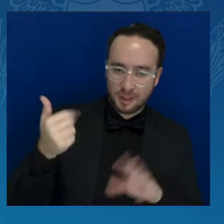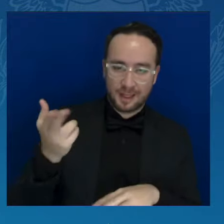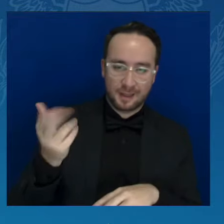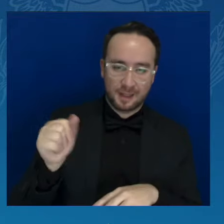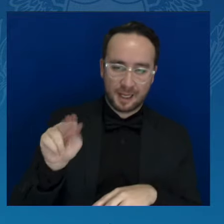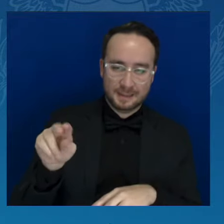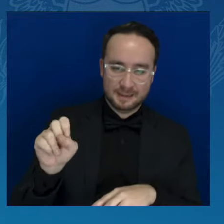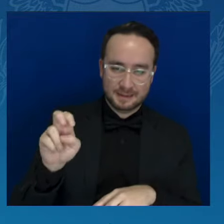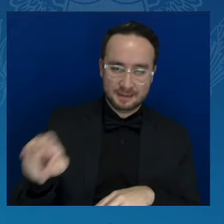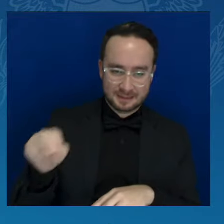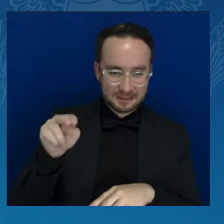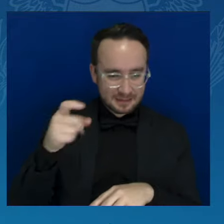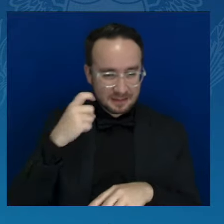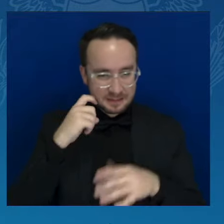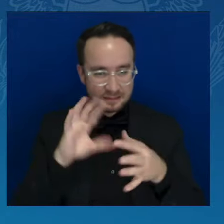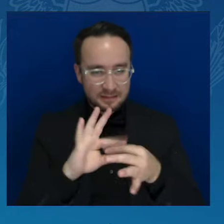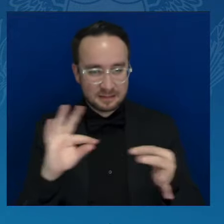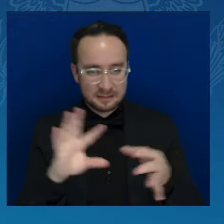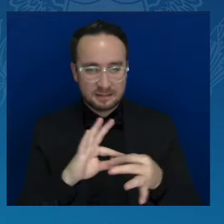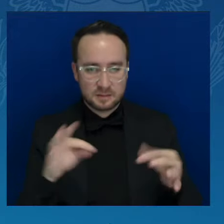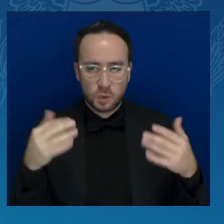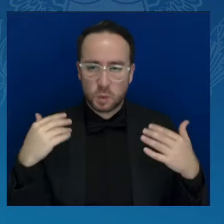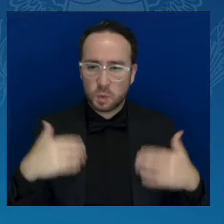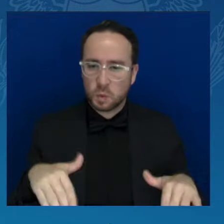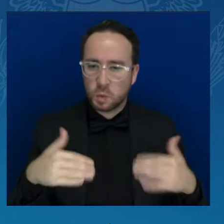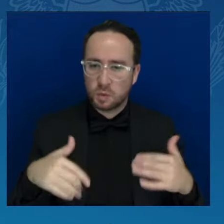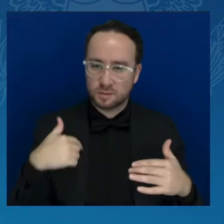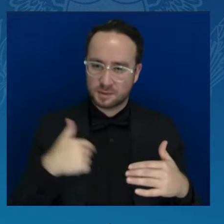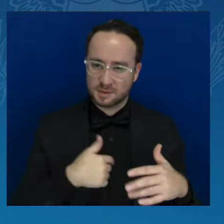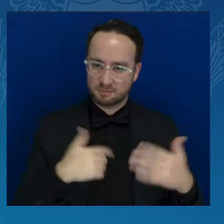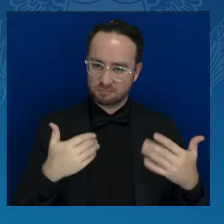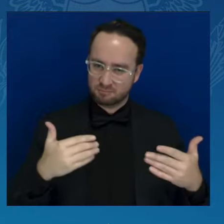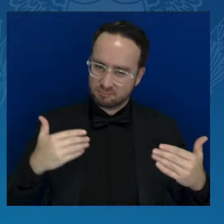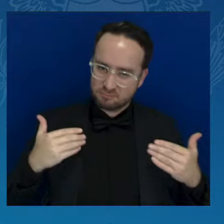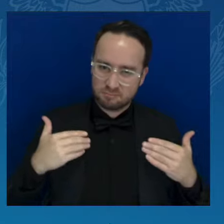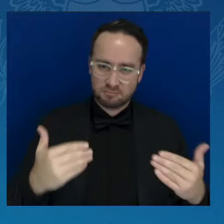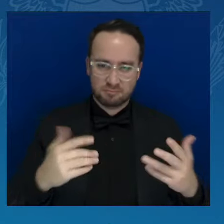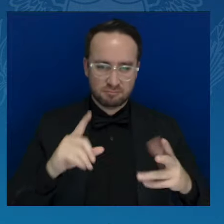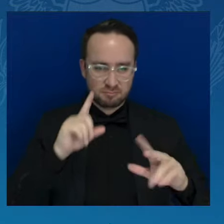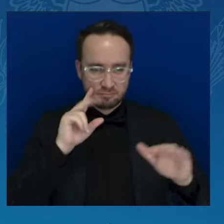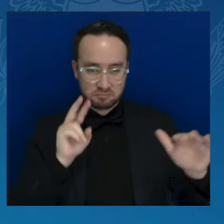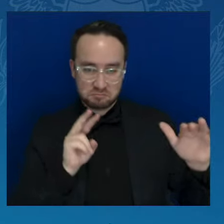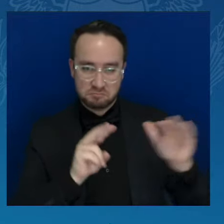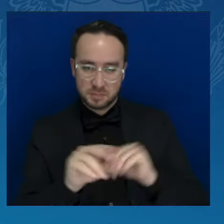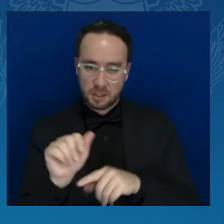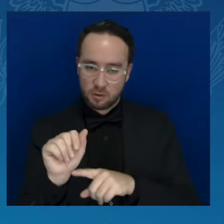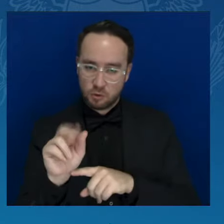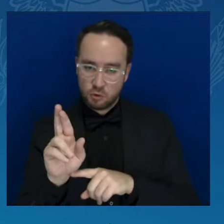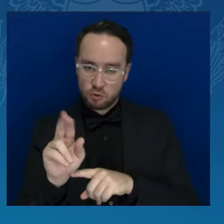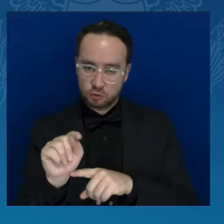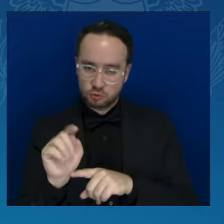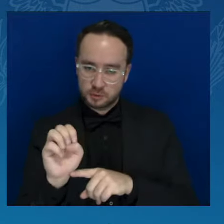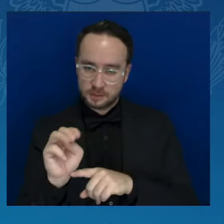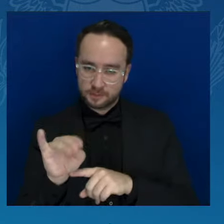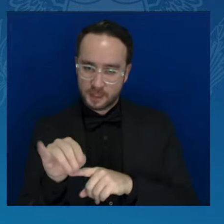as part of the Artemis III mission. And as the Vice President mentioned earlier, we plan to land an international Artemis